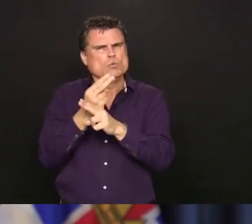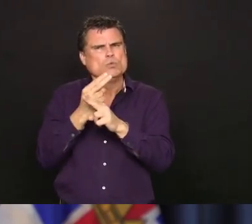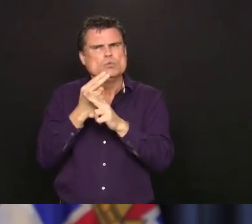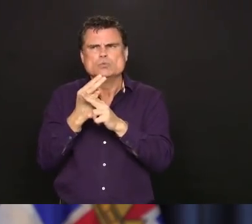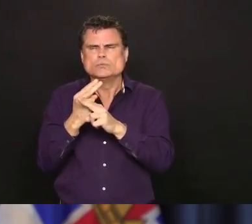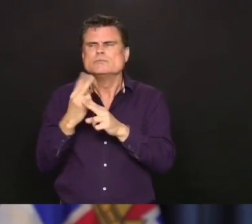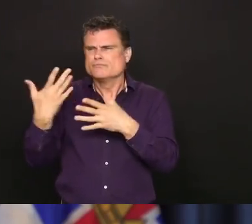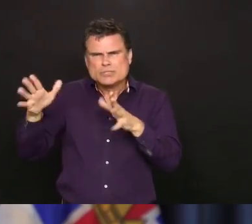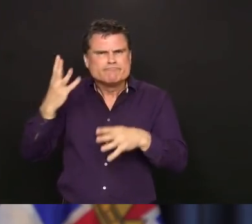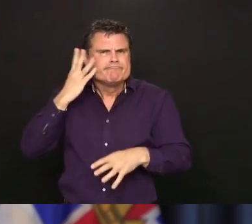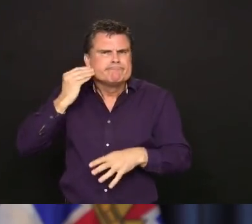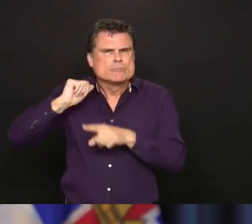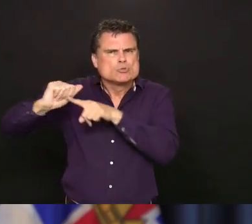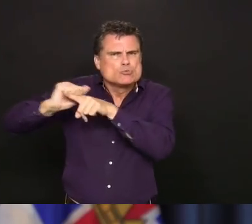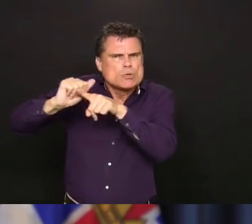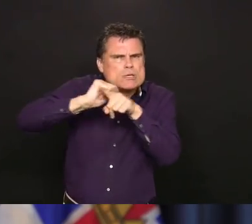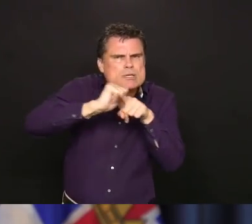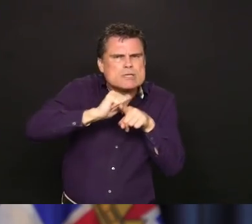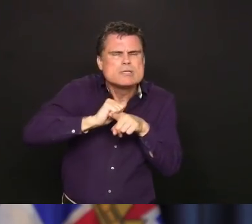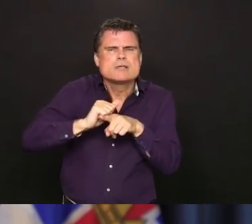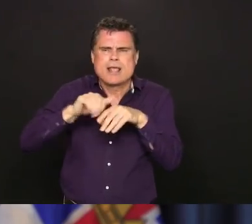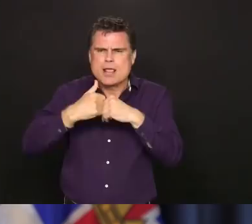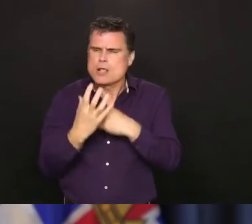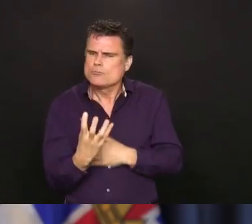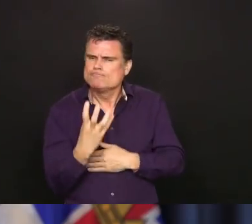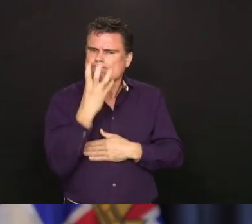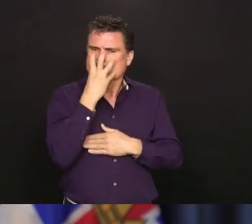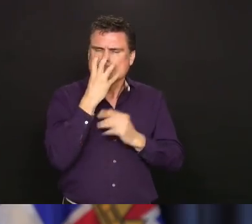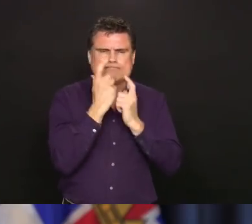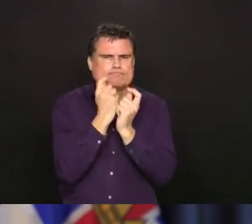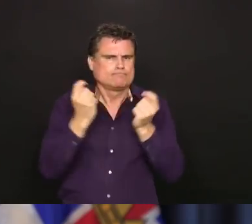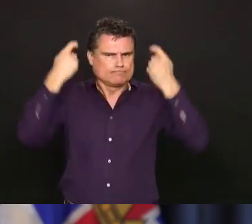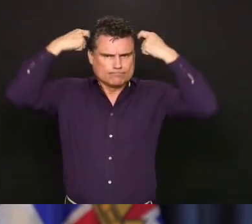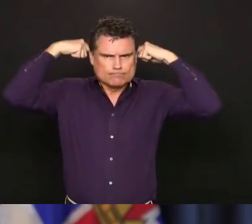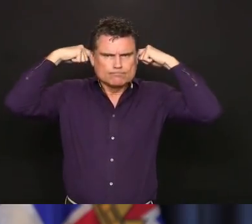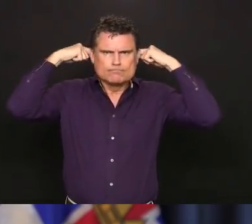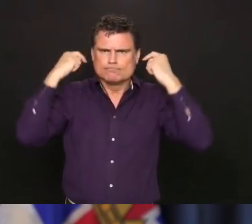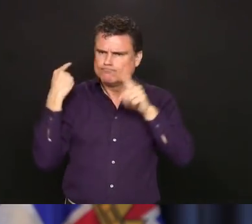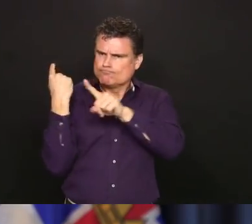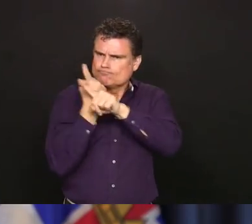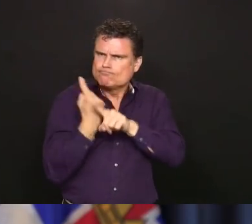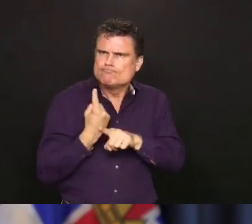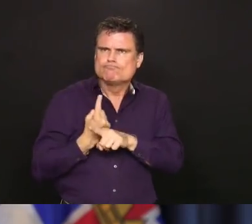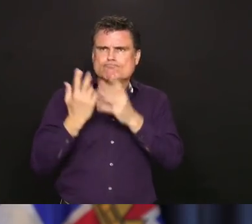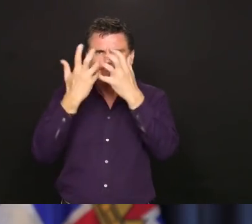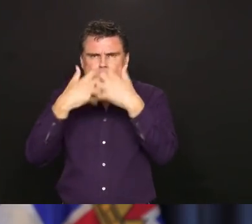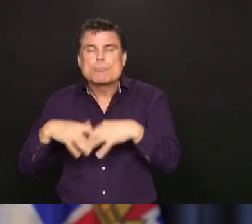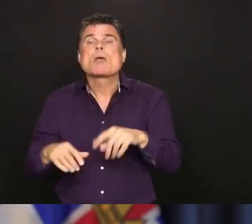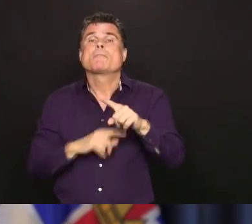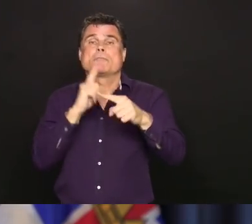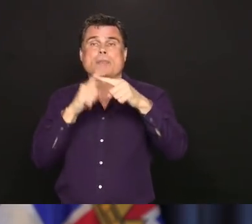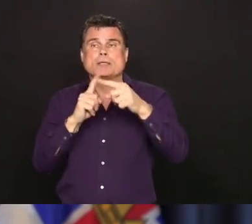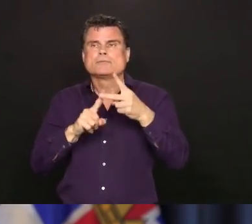ensure their safety. N95 is the certified standard code used in the United States and Canada under the